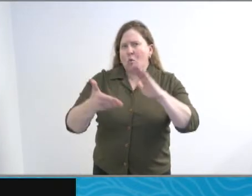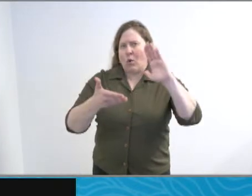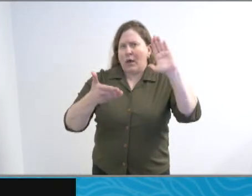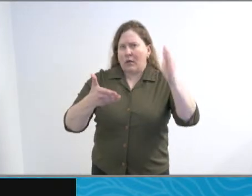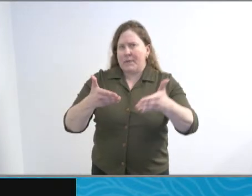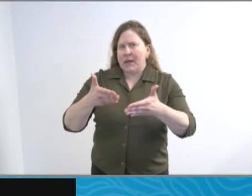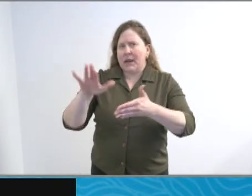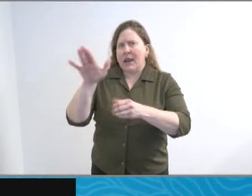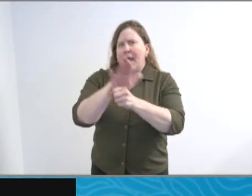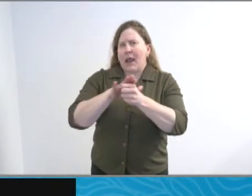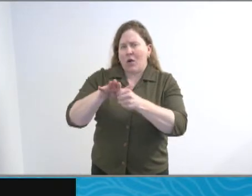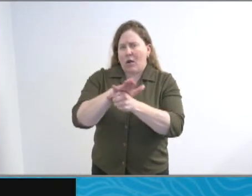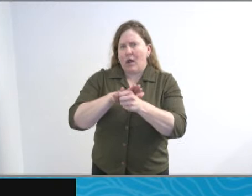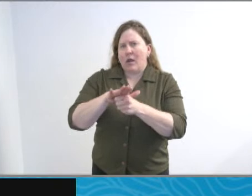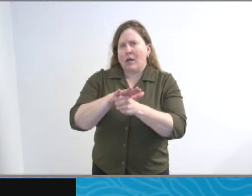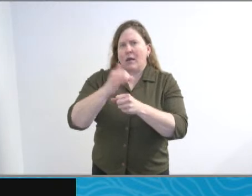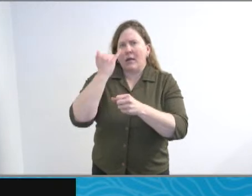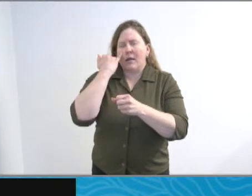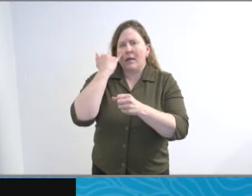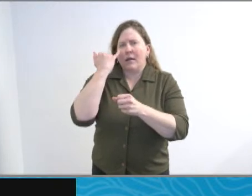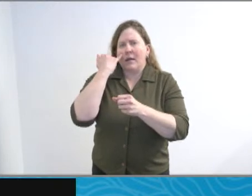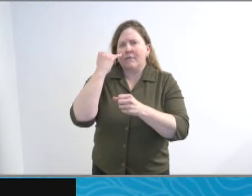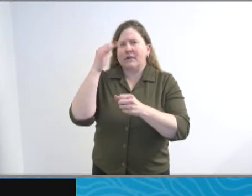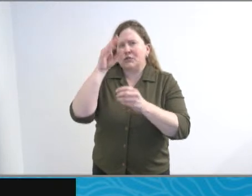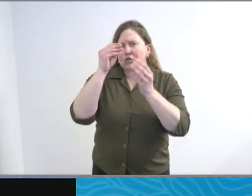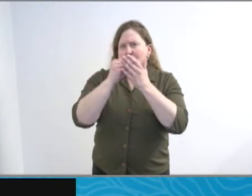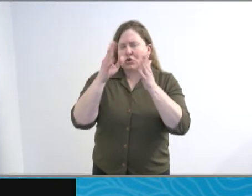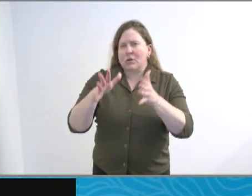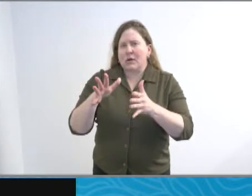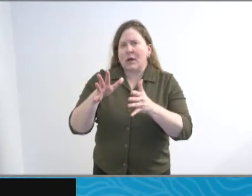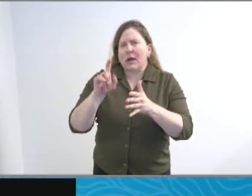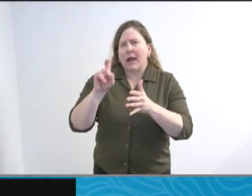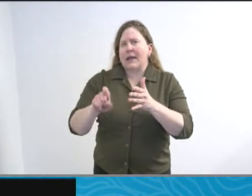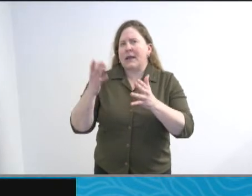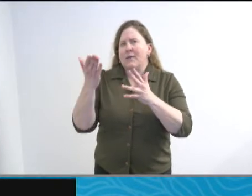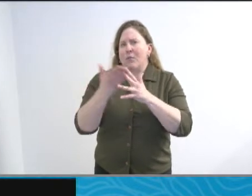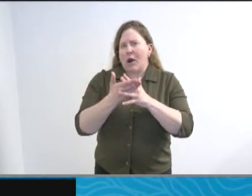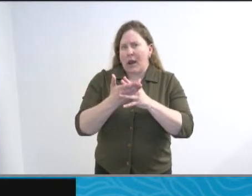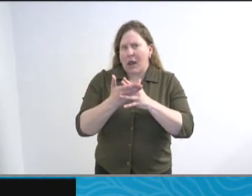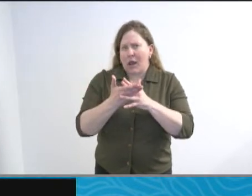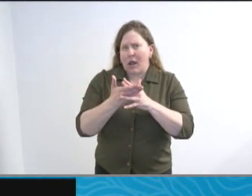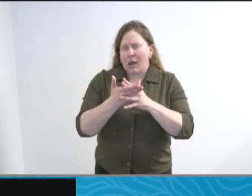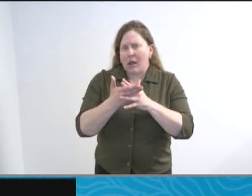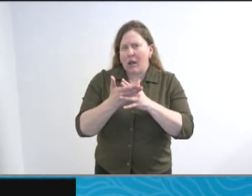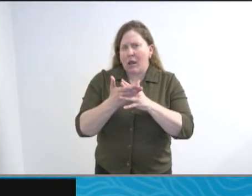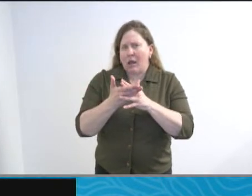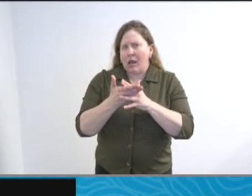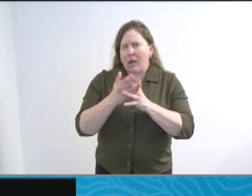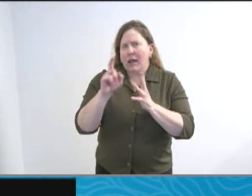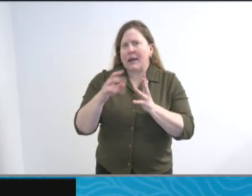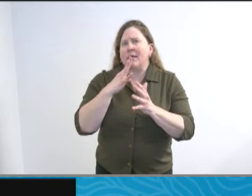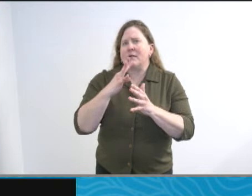who if a student drops by and just says, I need a break, or I need to talk to somebody,